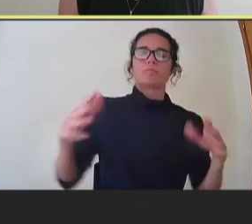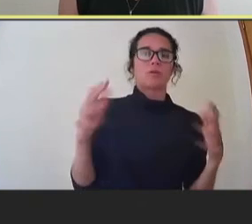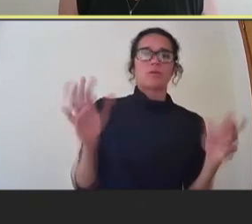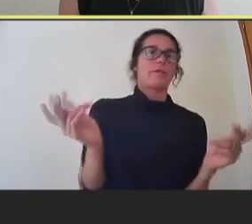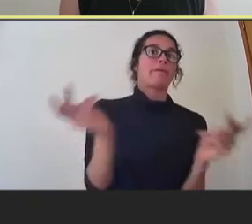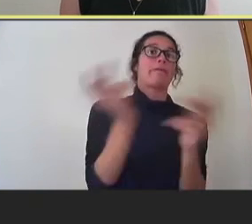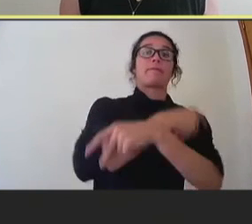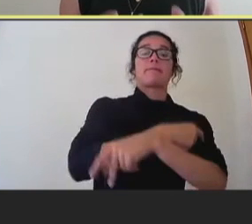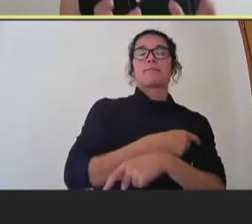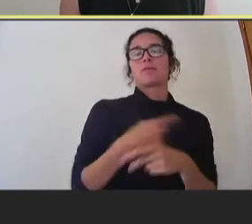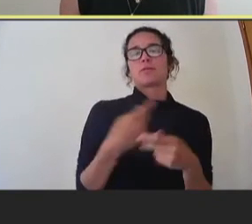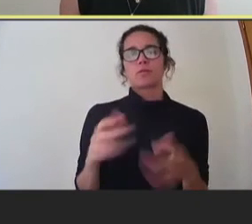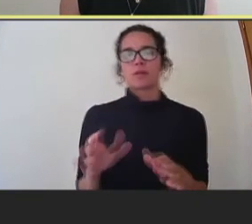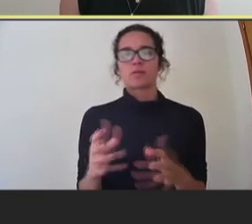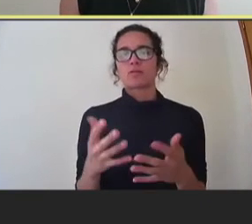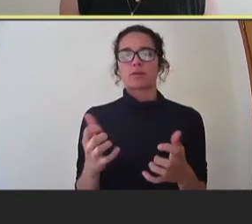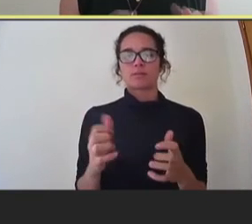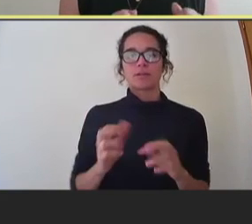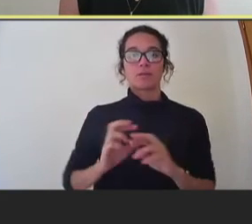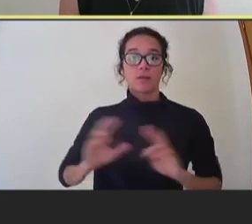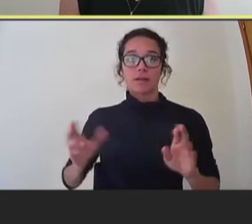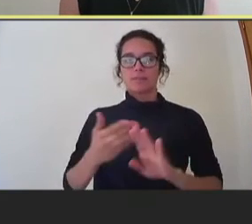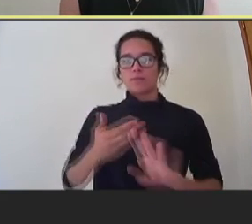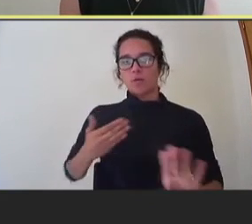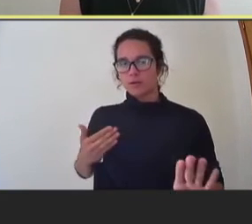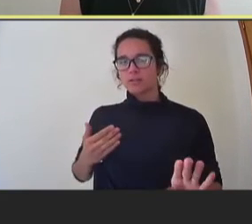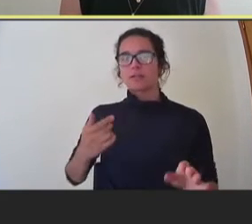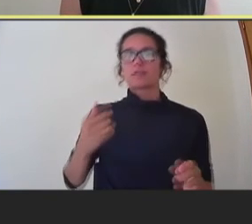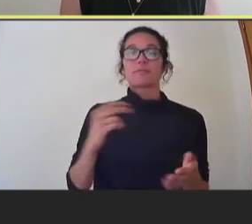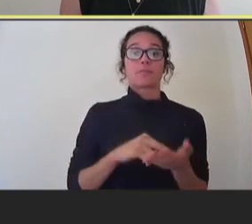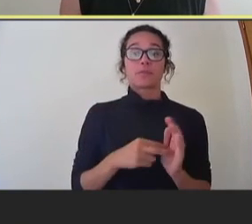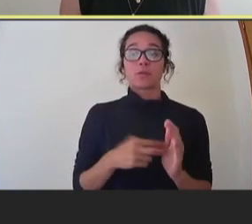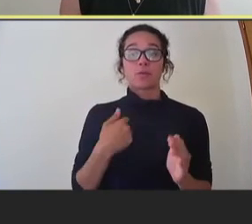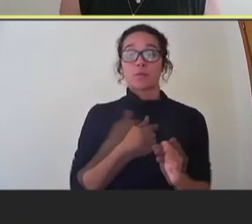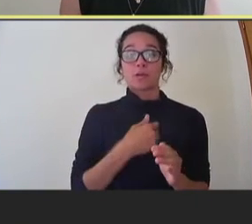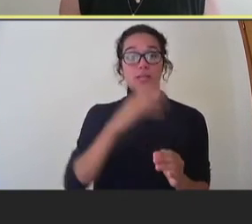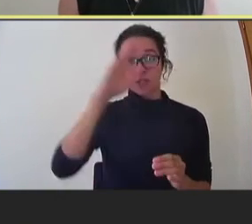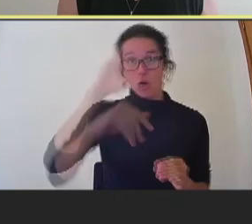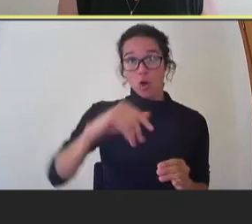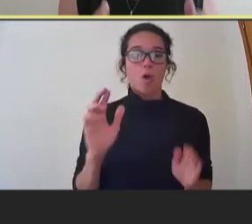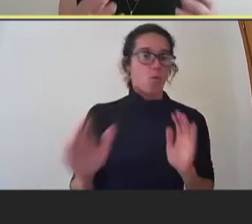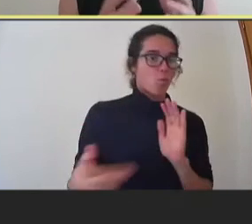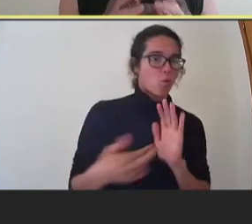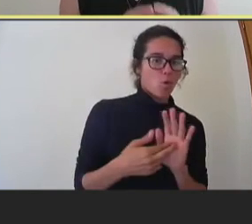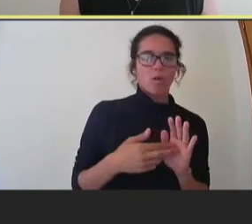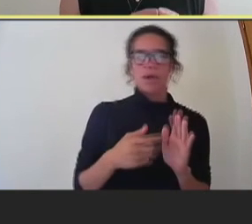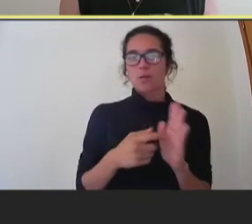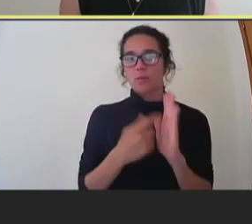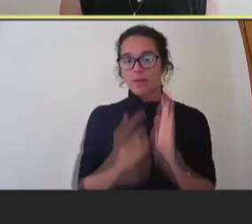It means that we really know what our role and our obligations are. And we can quickly work